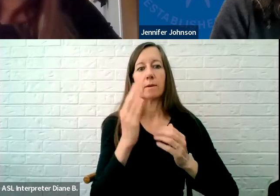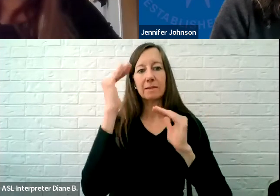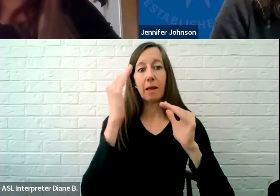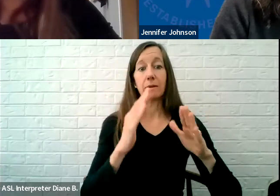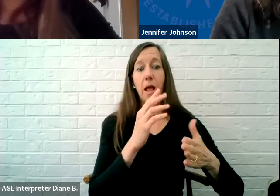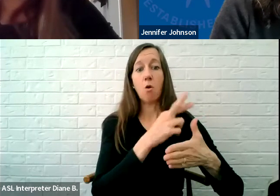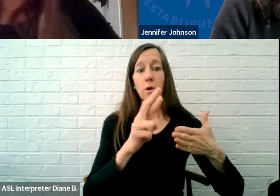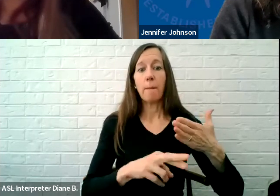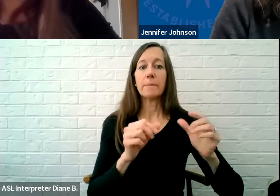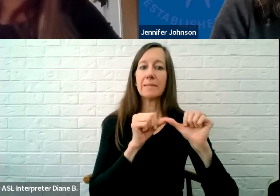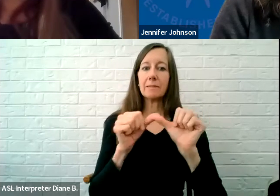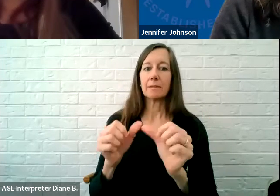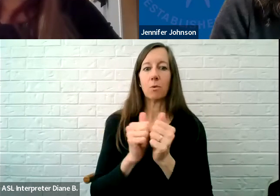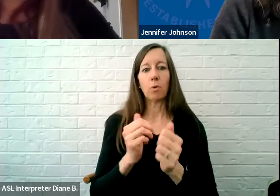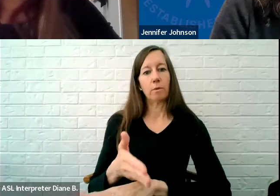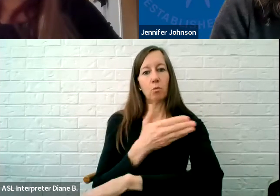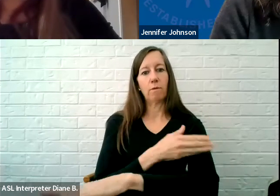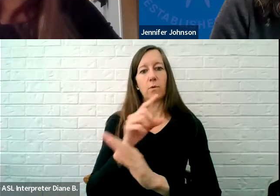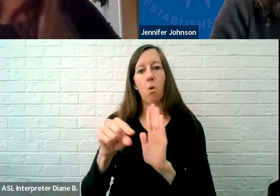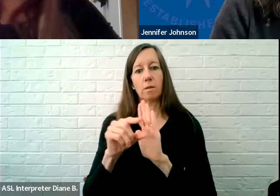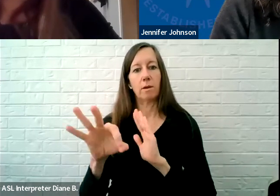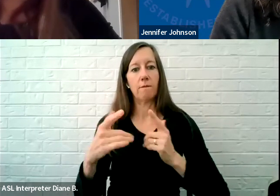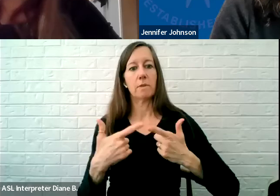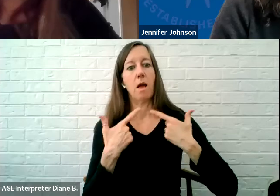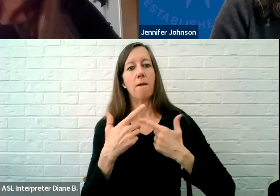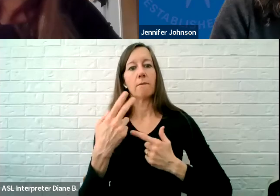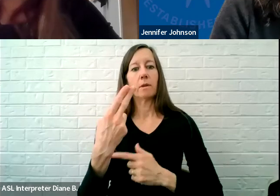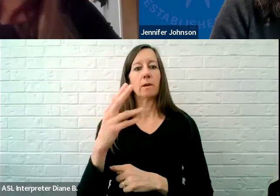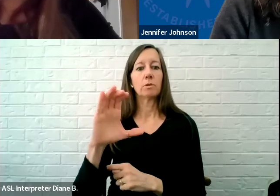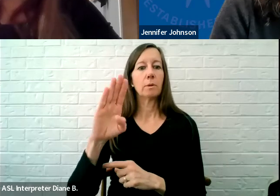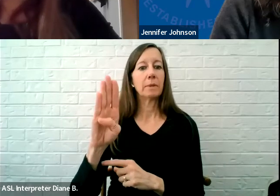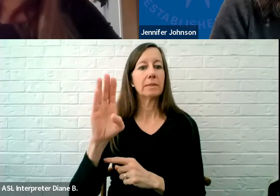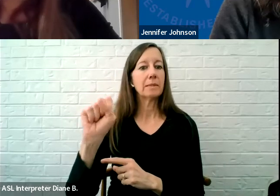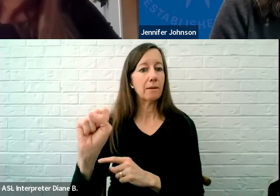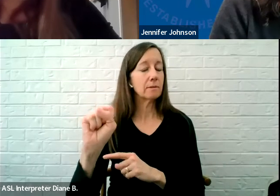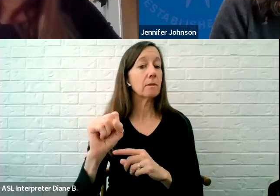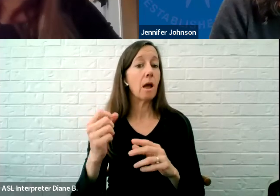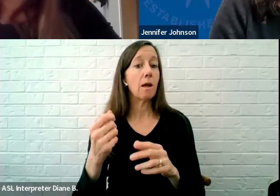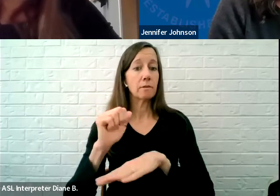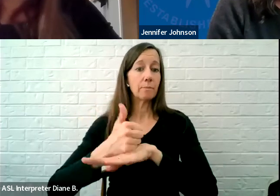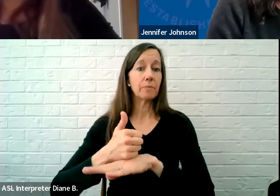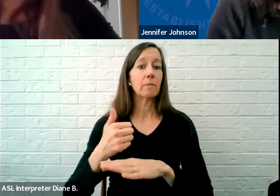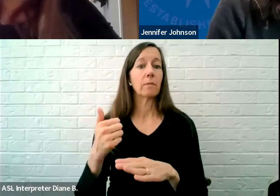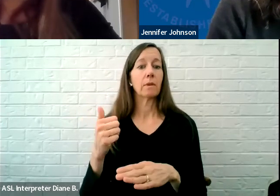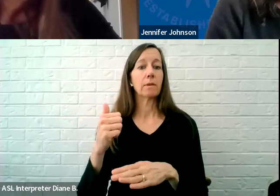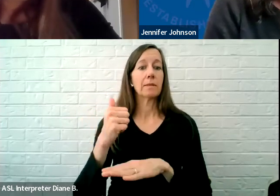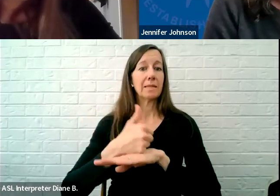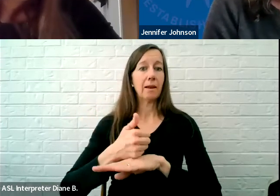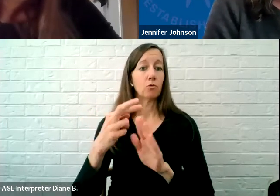based on the Ada and the Olmsted Supreme Court decision of 1999. Teresa, did you want to respond to that in any way?